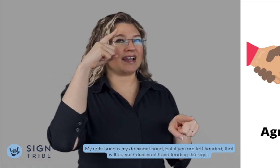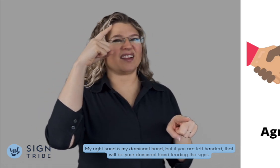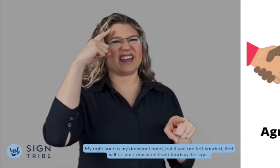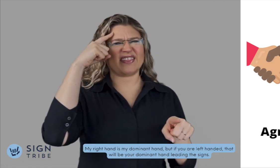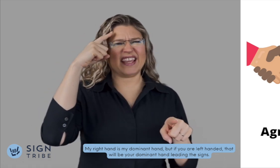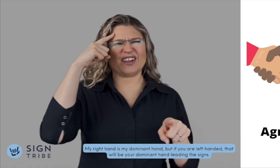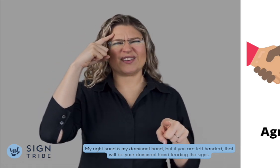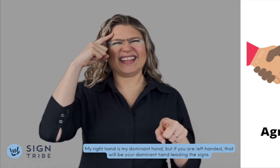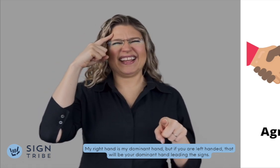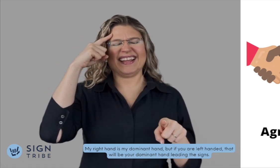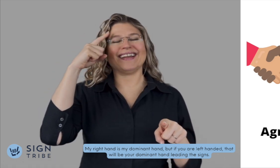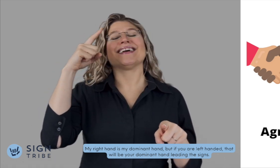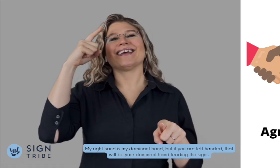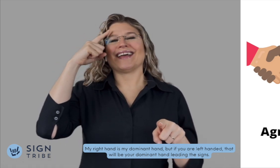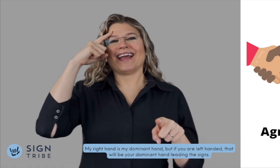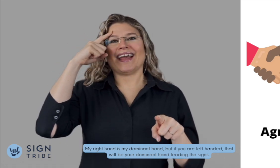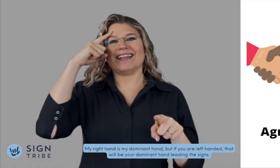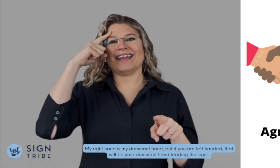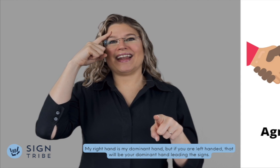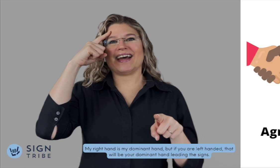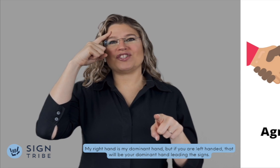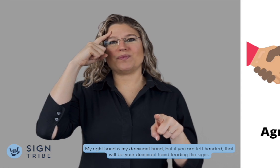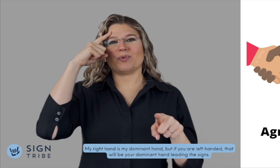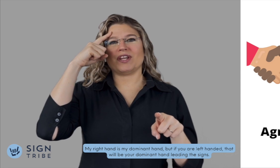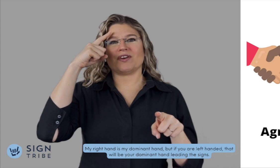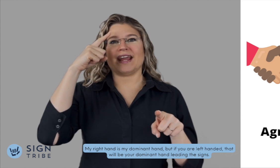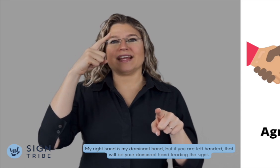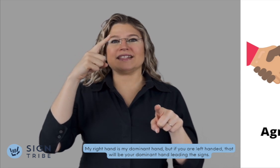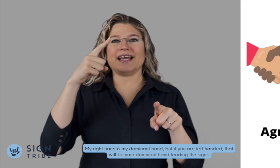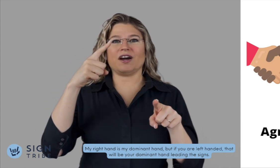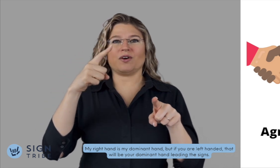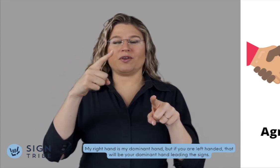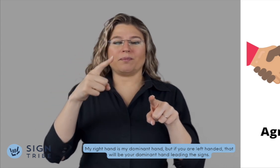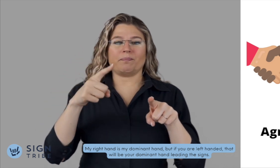kind of like think or thinking. And then as you bring your hand down,